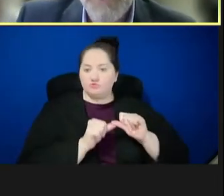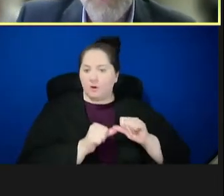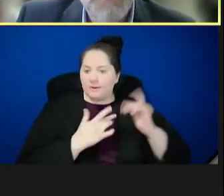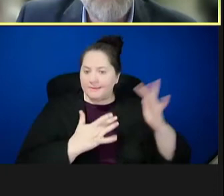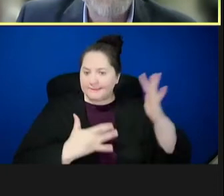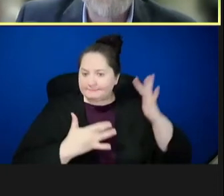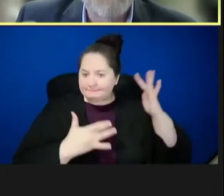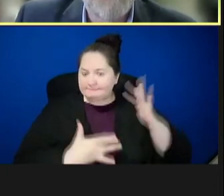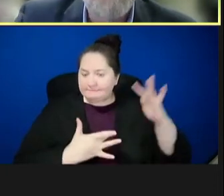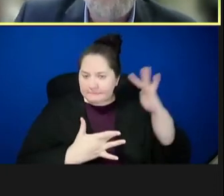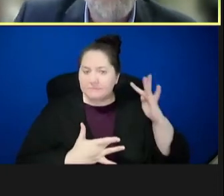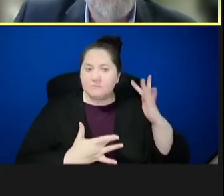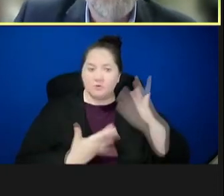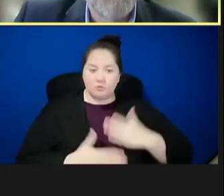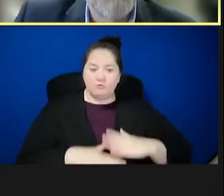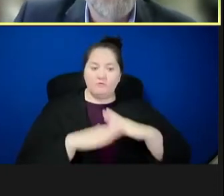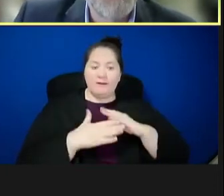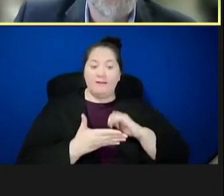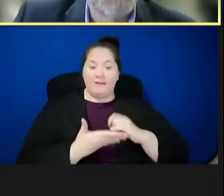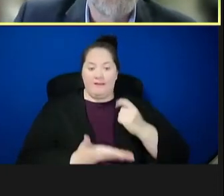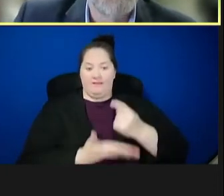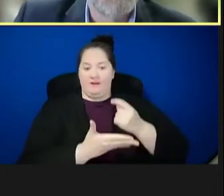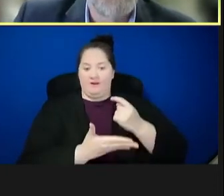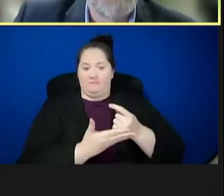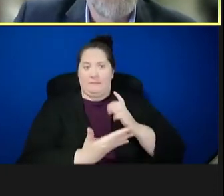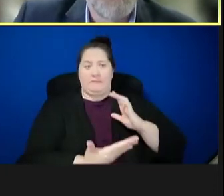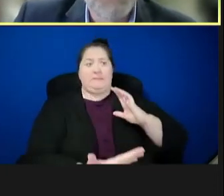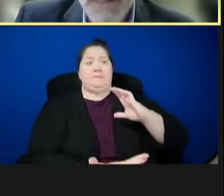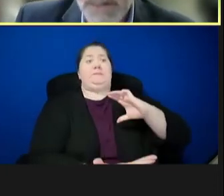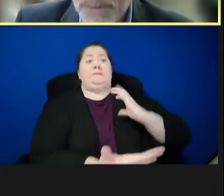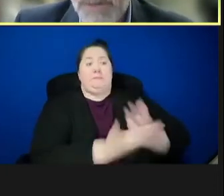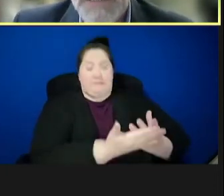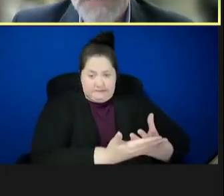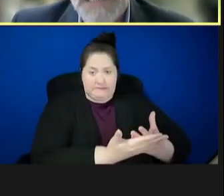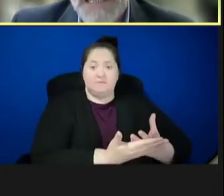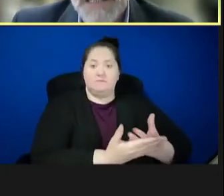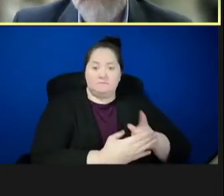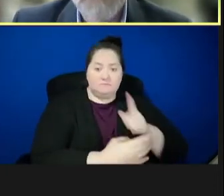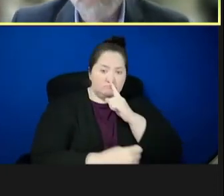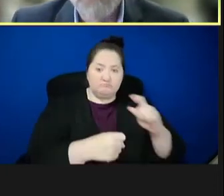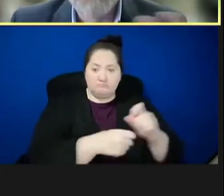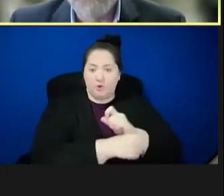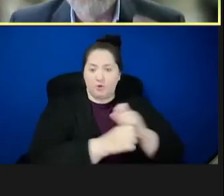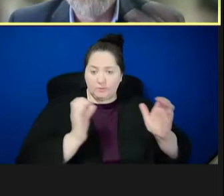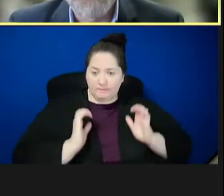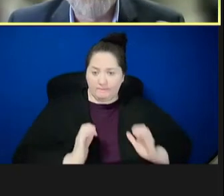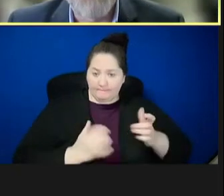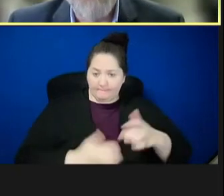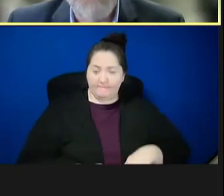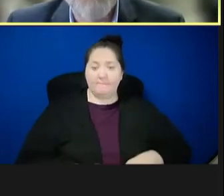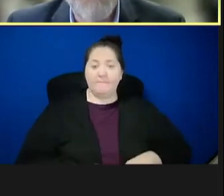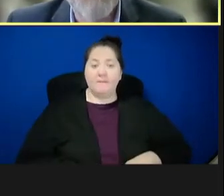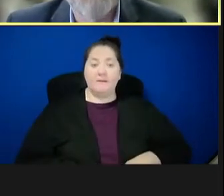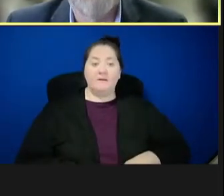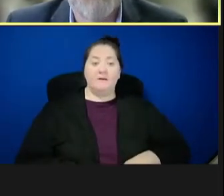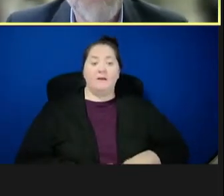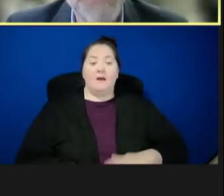you're preventing that therapy from reaching the ultimate customer. So our battle cry in the